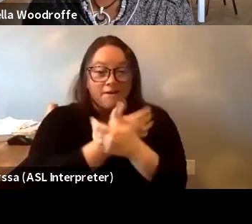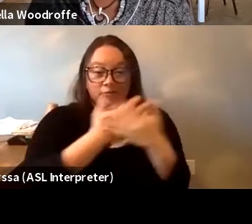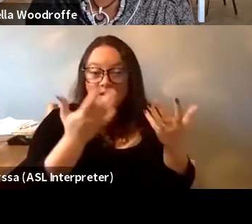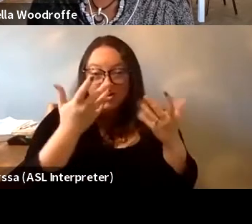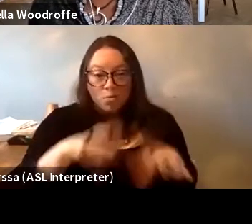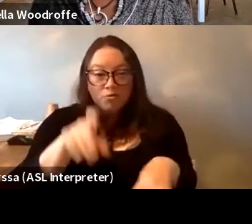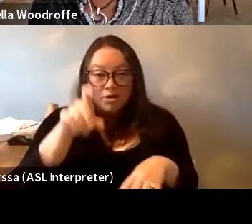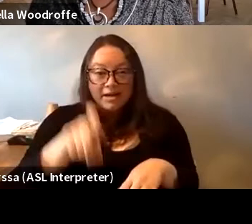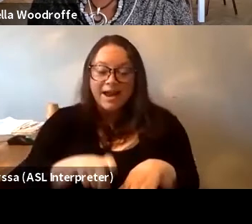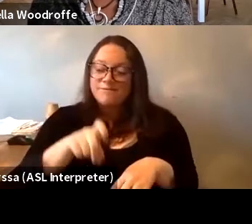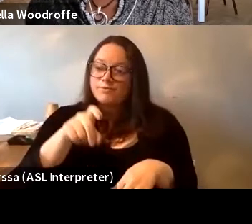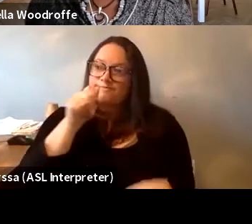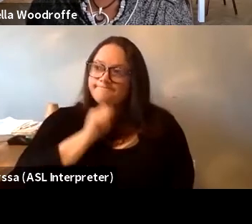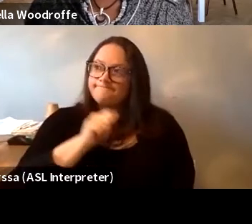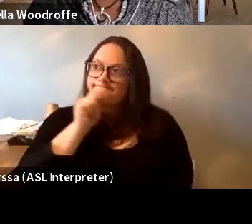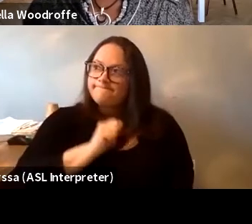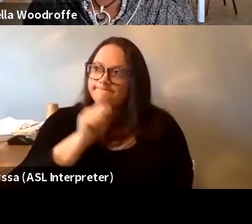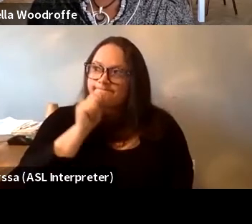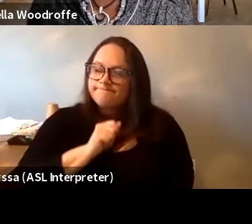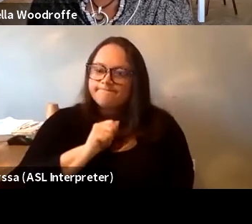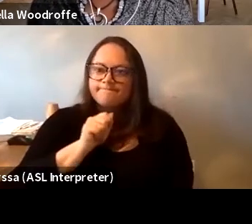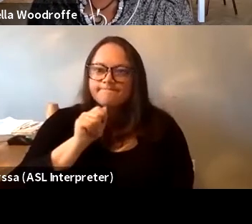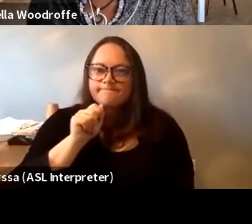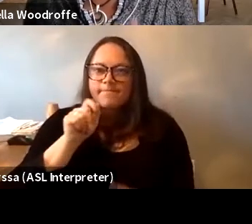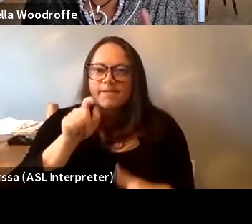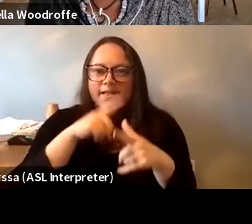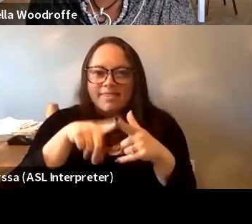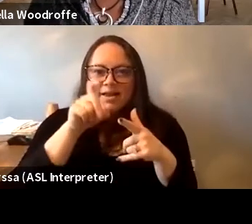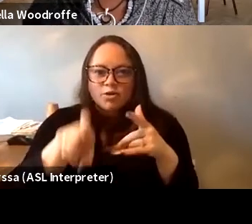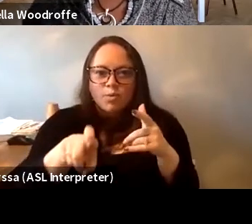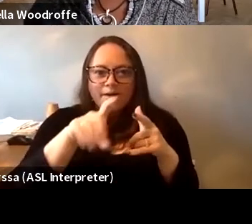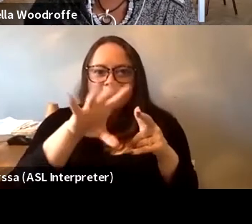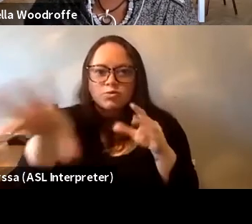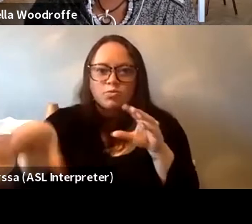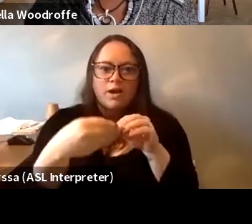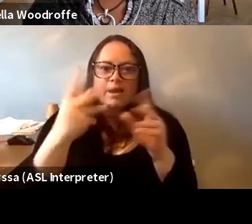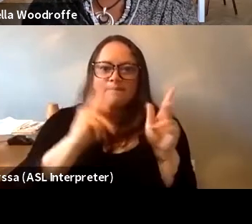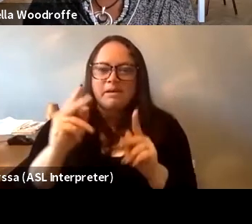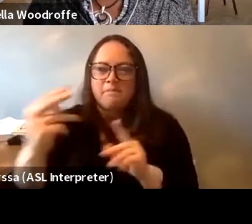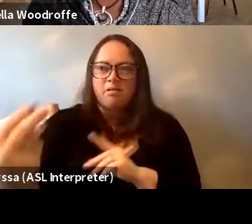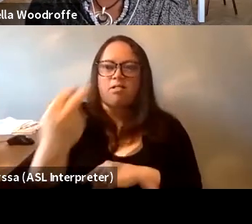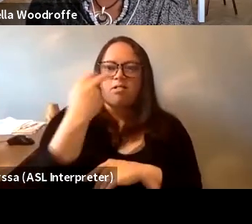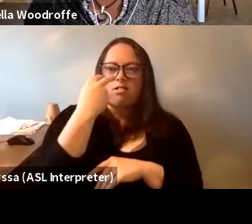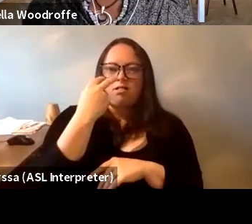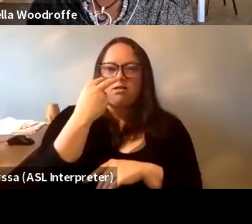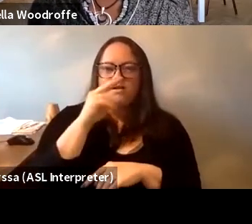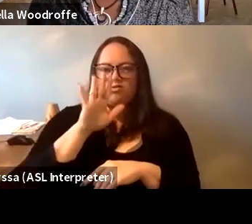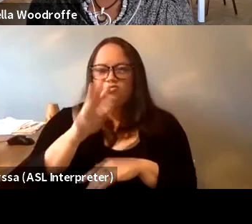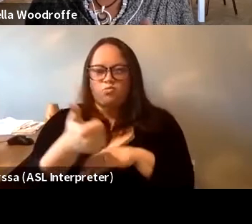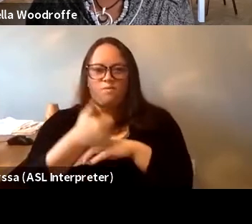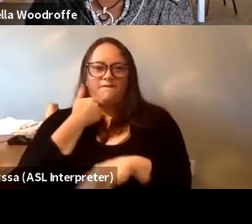at you, because it's your fault. Why the child